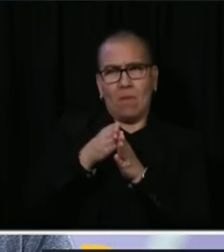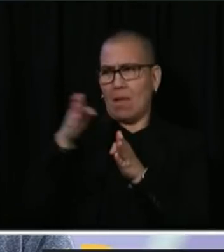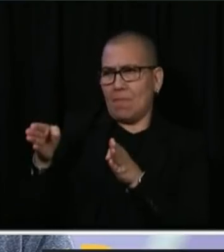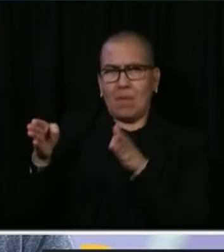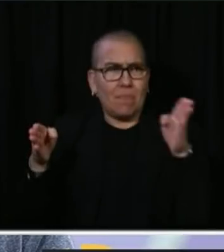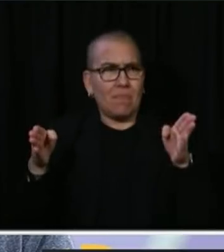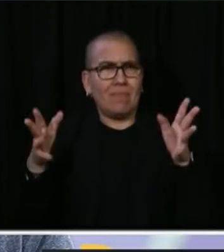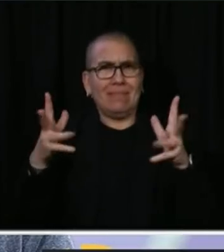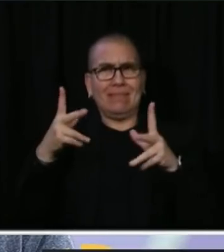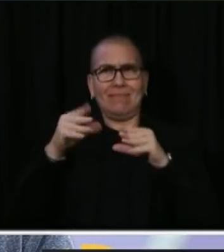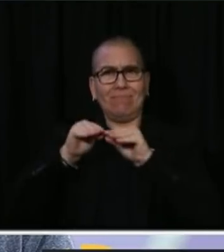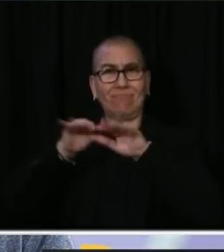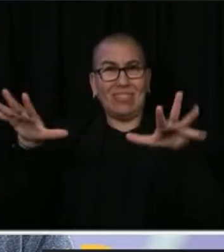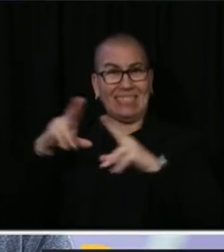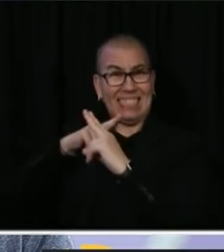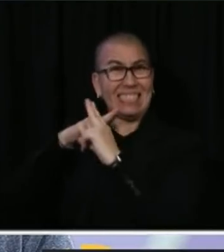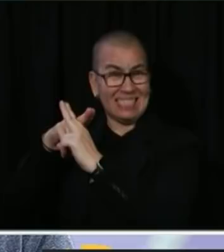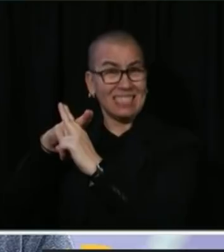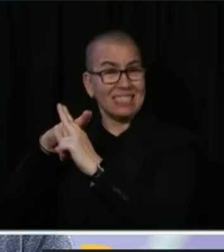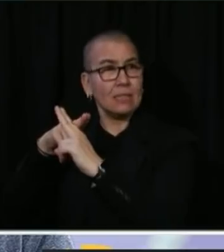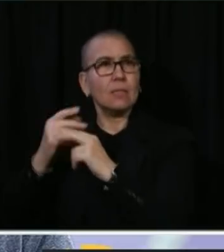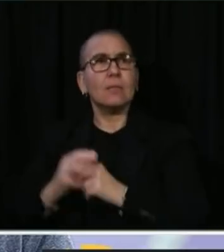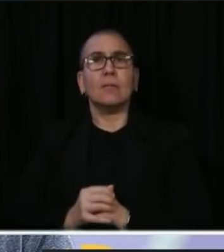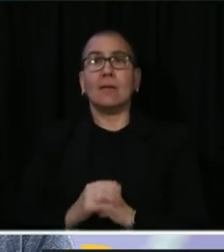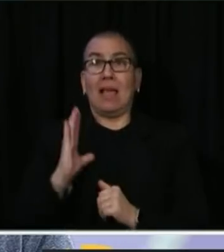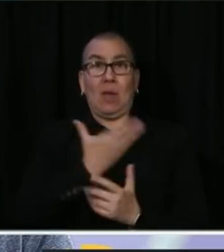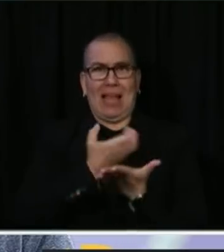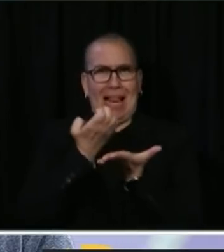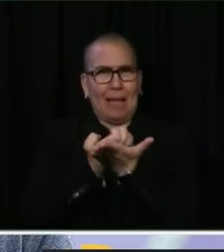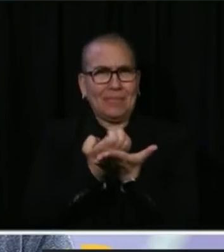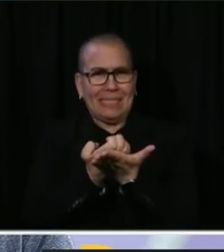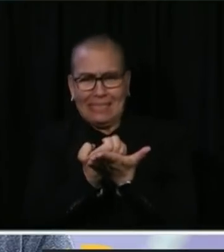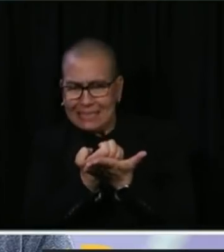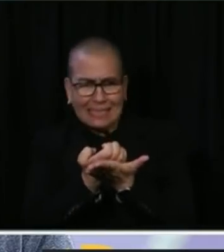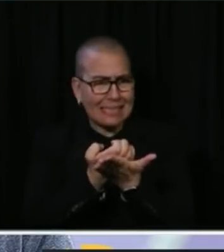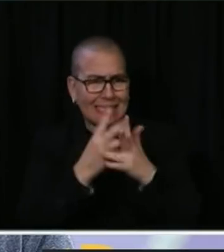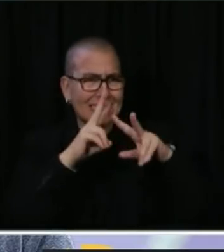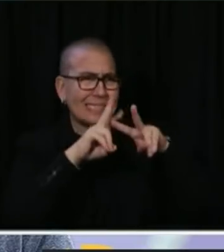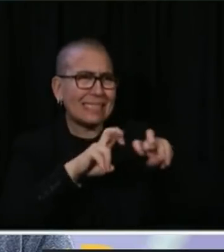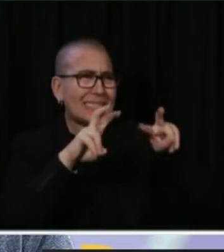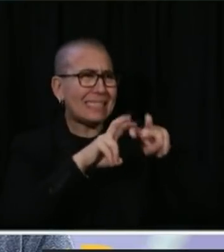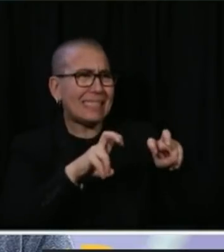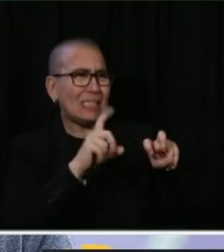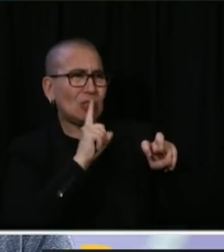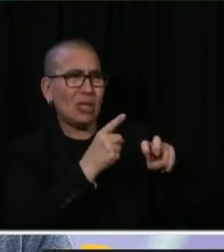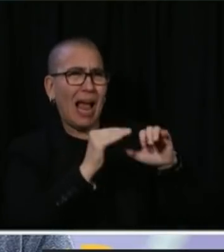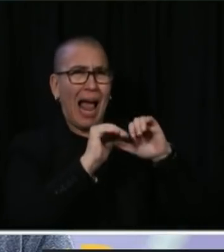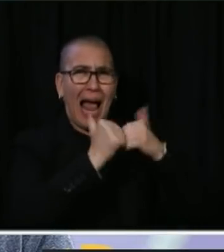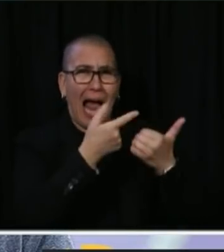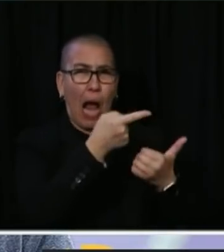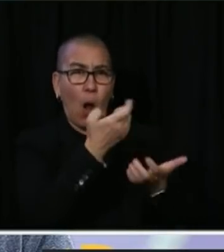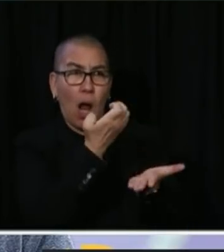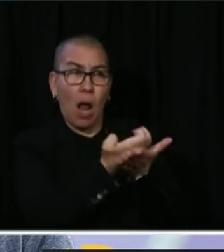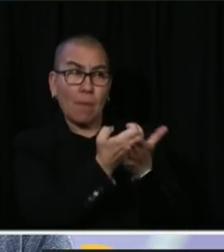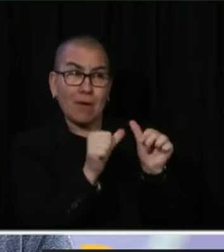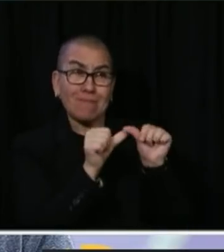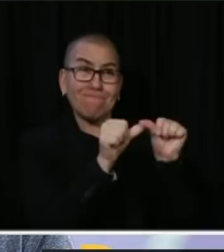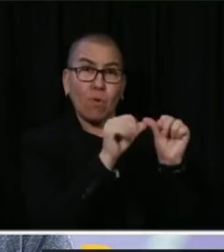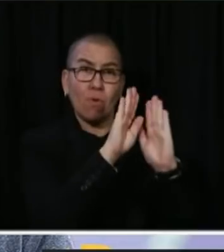DECISIONS AND UNDERSTANDING THAT PUBLIC HEALTH IS DEPENDENT ON EACH AND EVERY ONE OF US TO MAKE GOOD DECISIONS THAT IMPACT OUR NEIGHBORS IN A POSITIVE WAY.